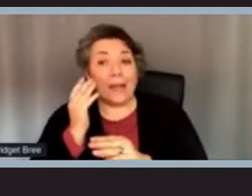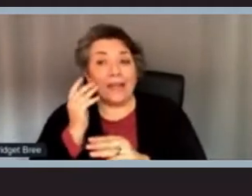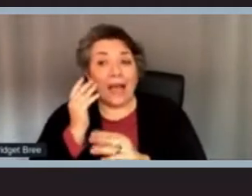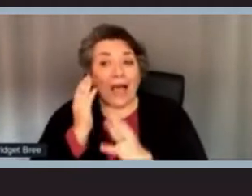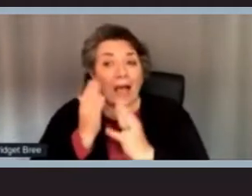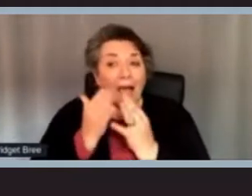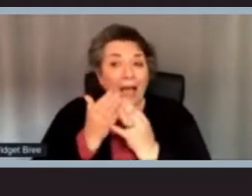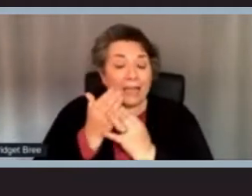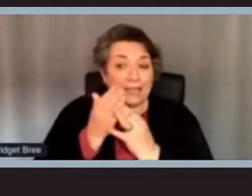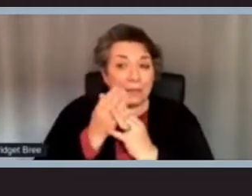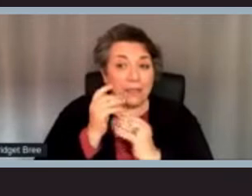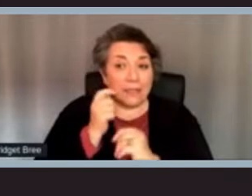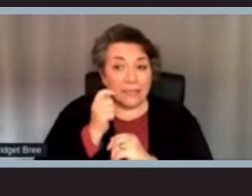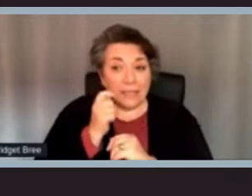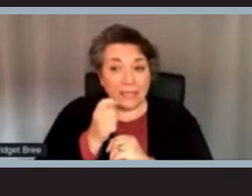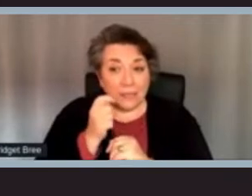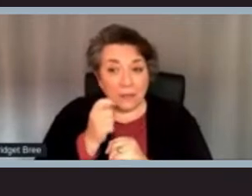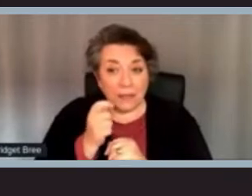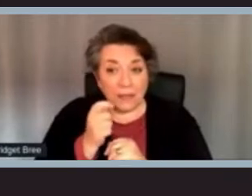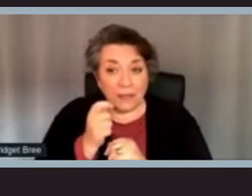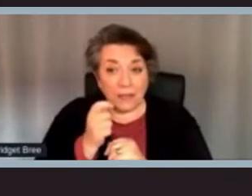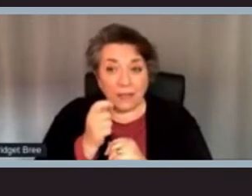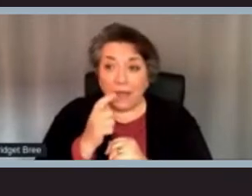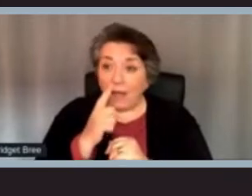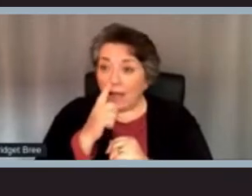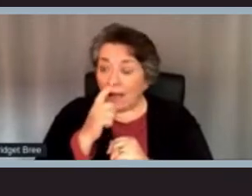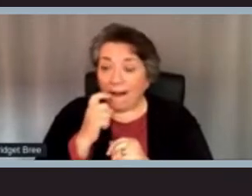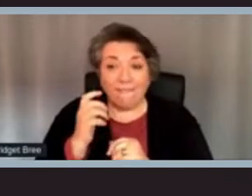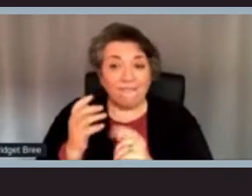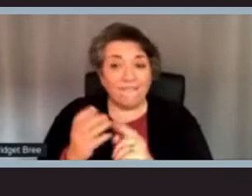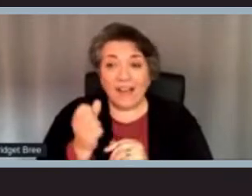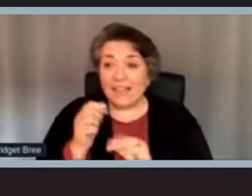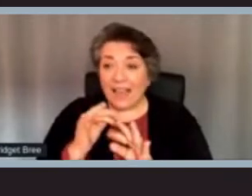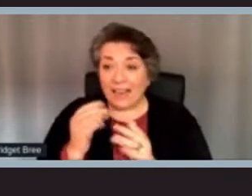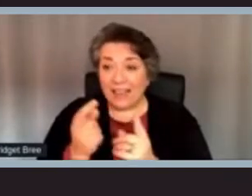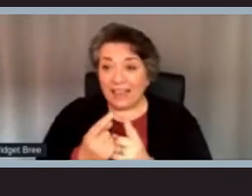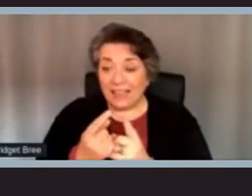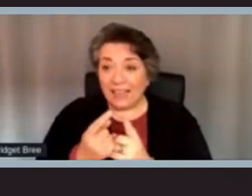changes to “accessibility good to go”, we made this one of the key messages in our